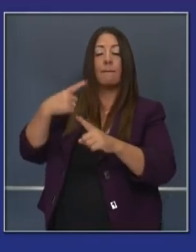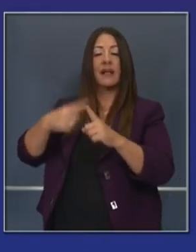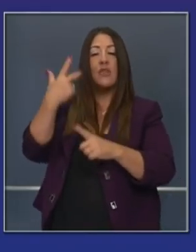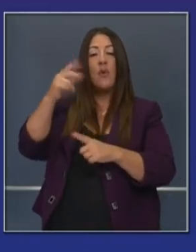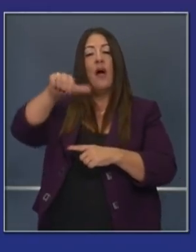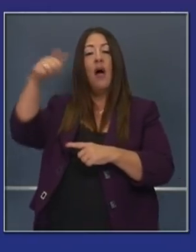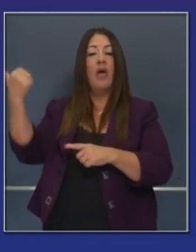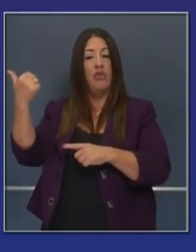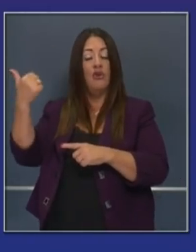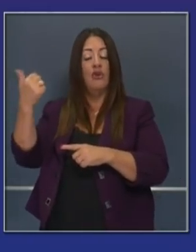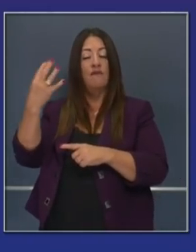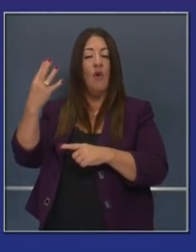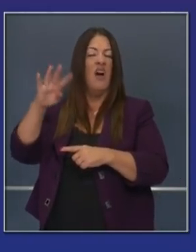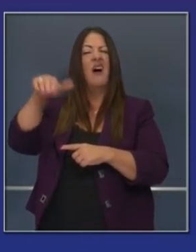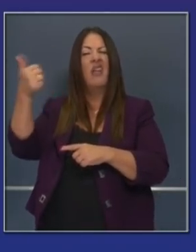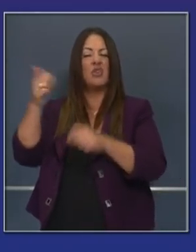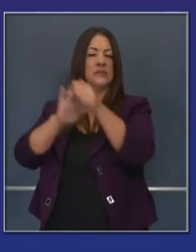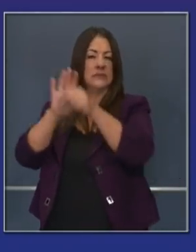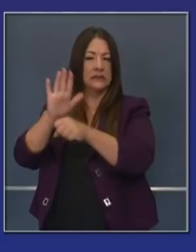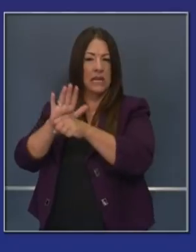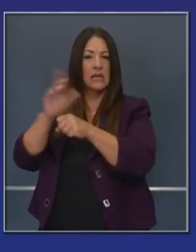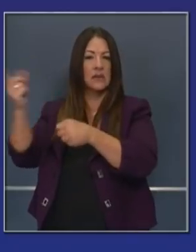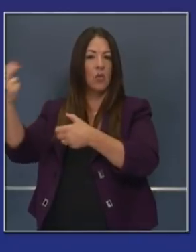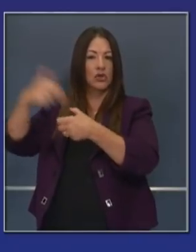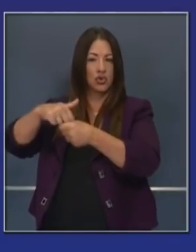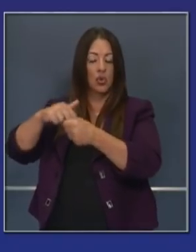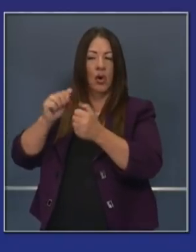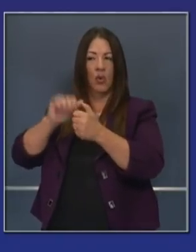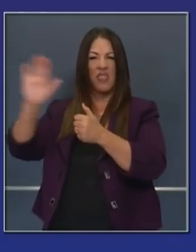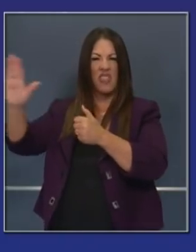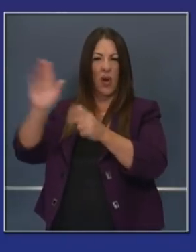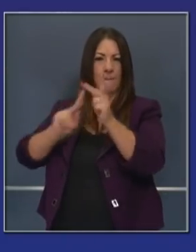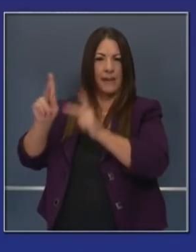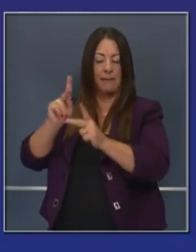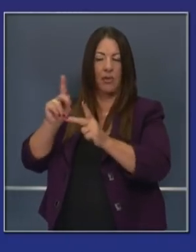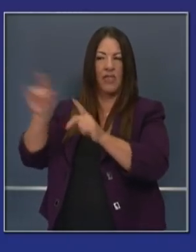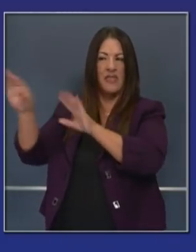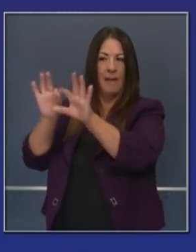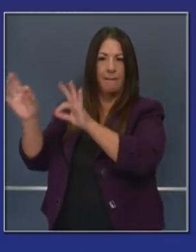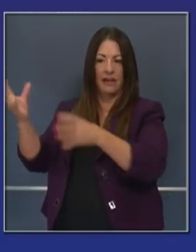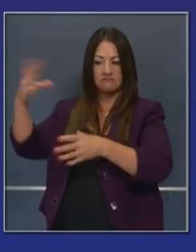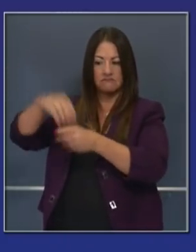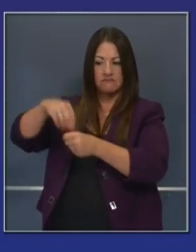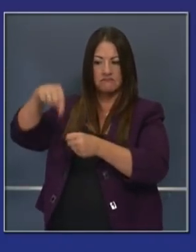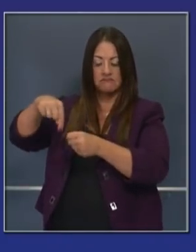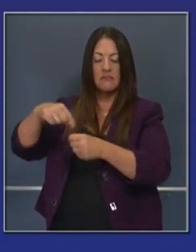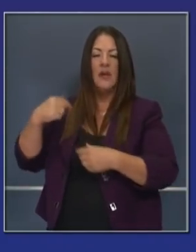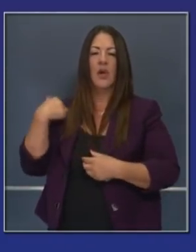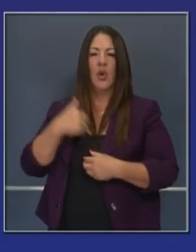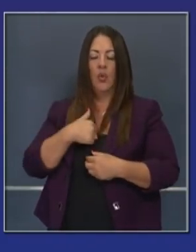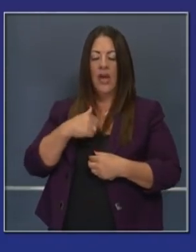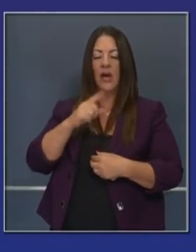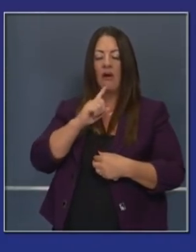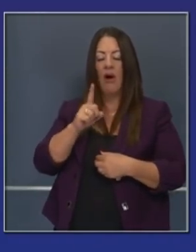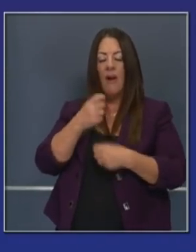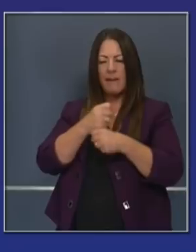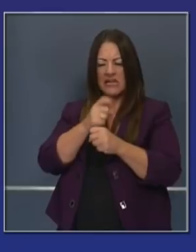COMMITTEE MADE UP OF EXPERTS IN CALIFORNIA NOW JOINED BY EXPERTS FOUR OTHER SURROUNDING